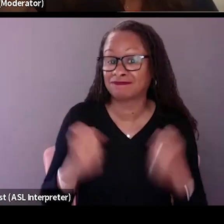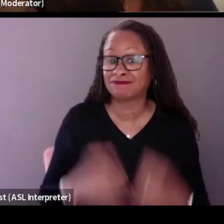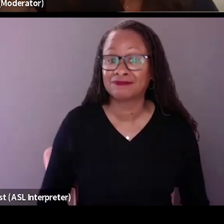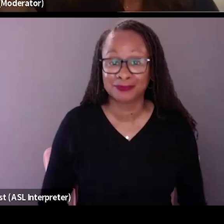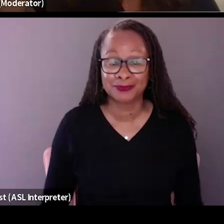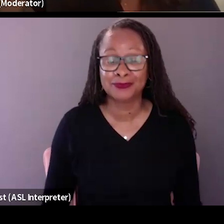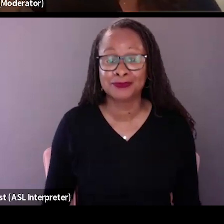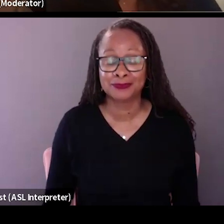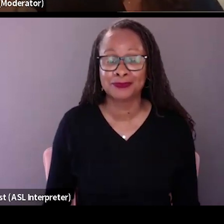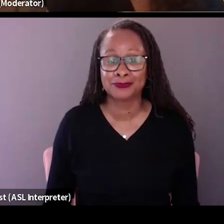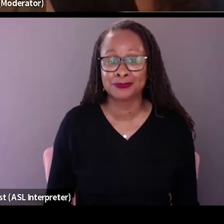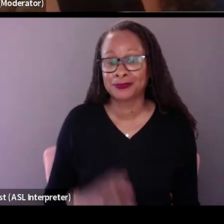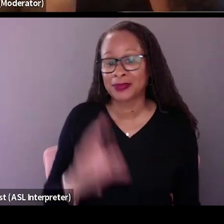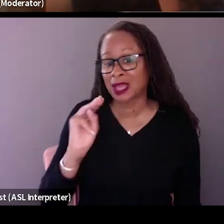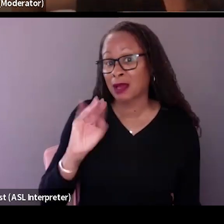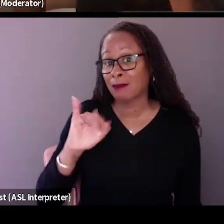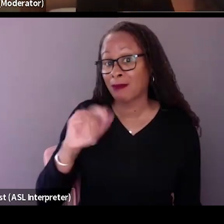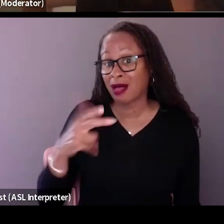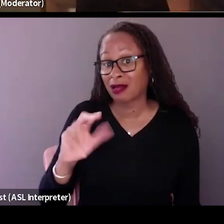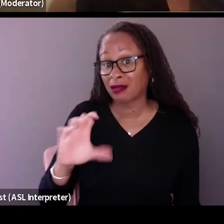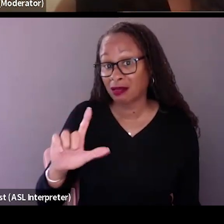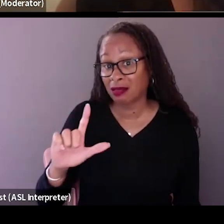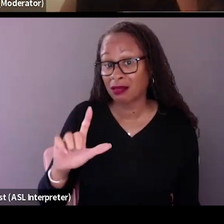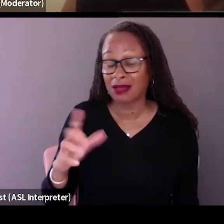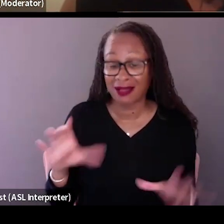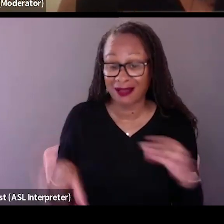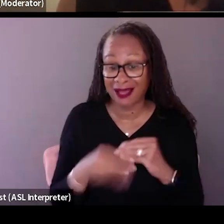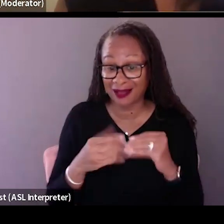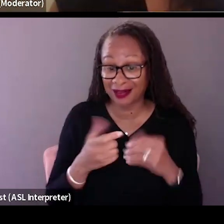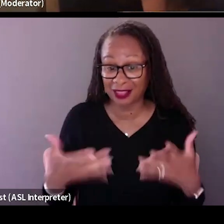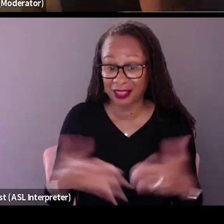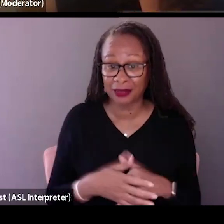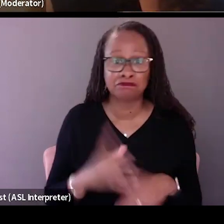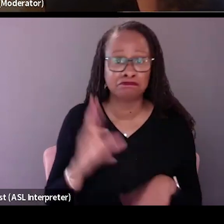Michael, did you have anything to add or? No, I think we definitely had,